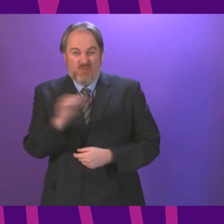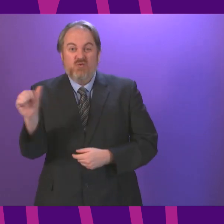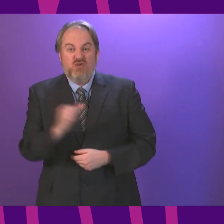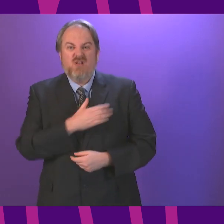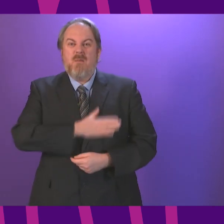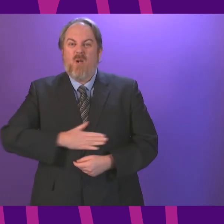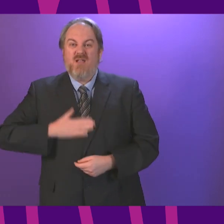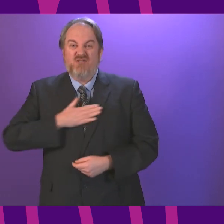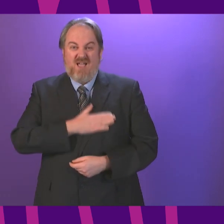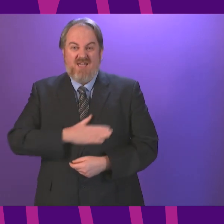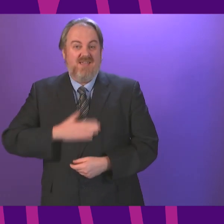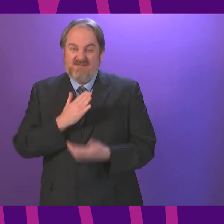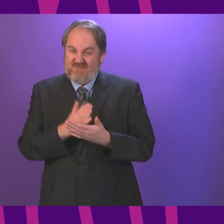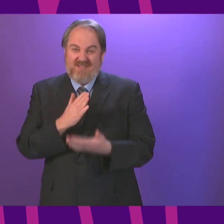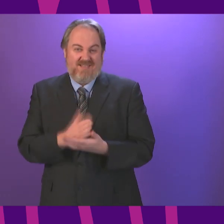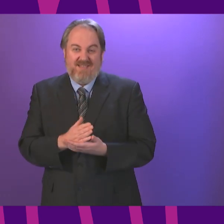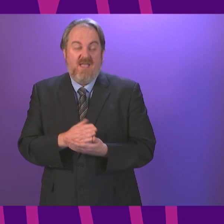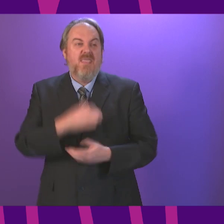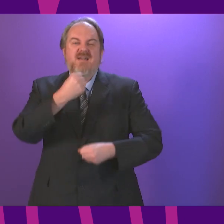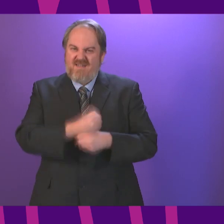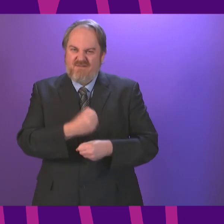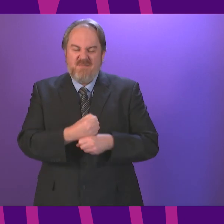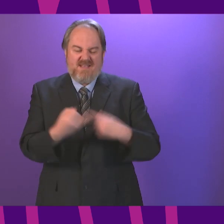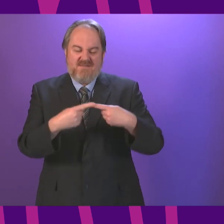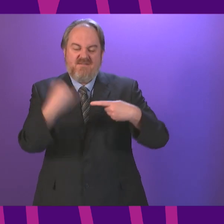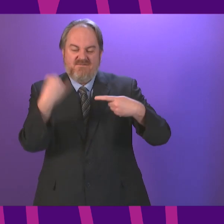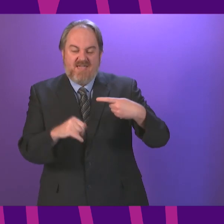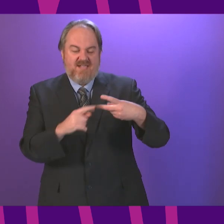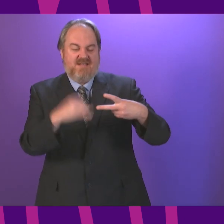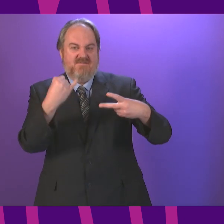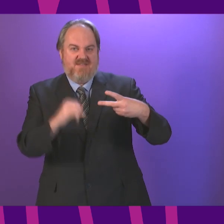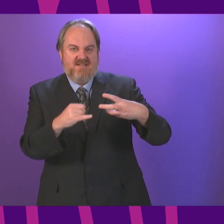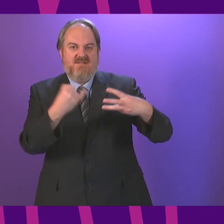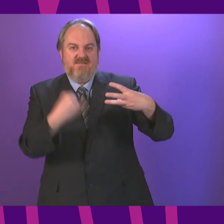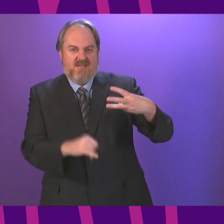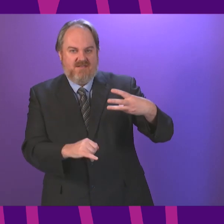be in order, after the failures of her Government have been exposed, rather than a lack of honour